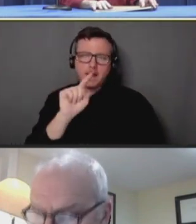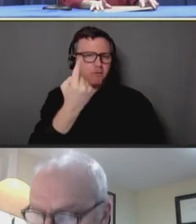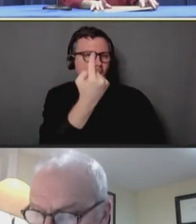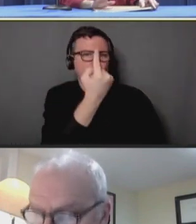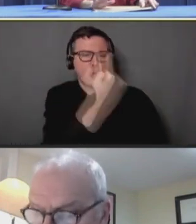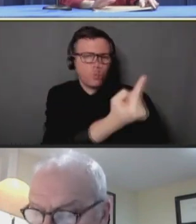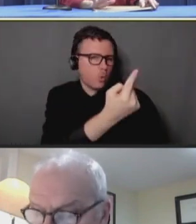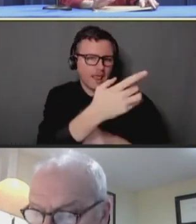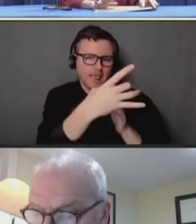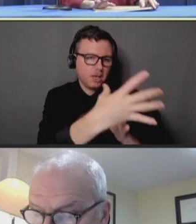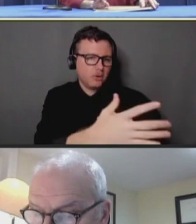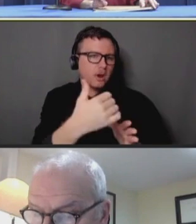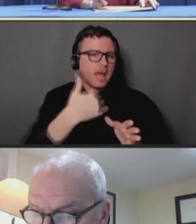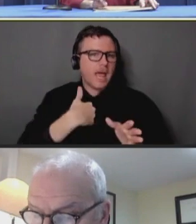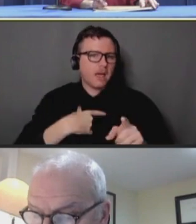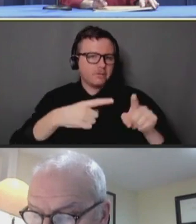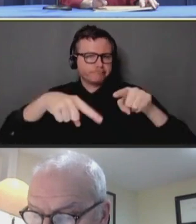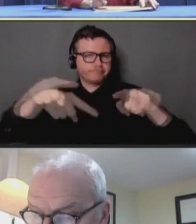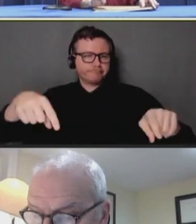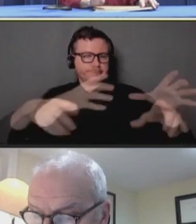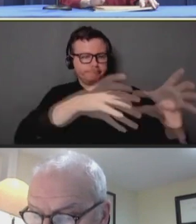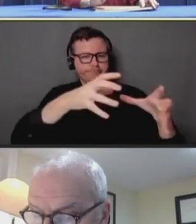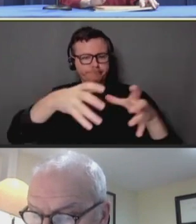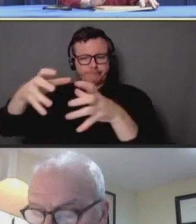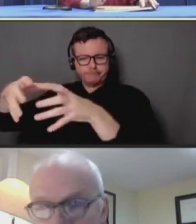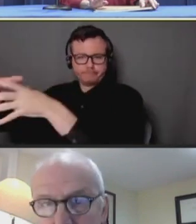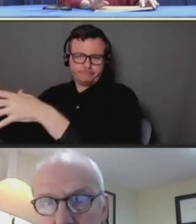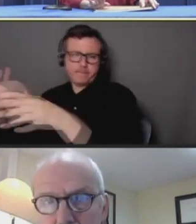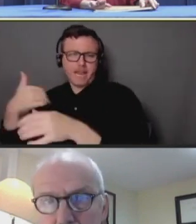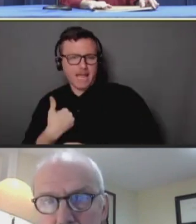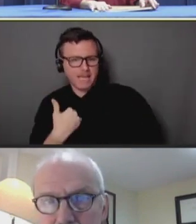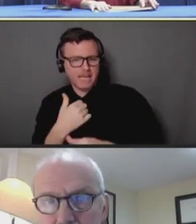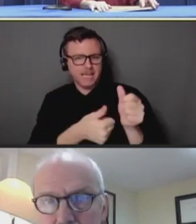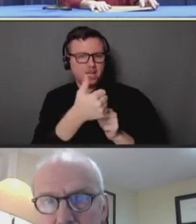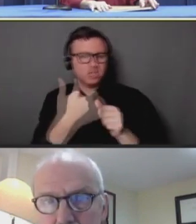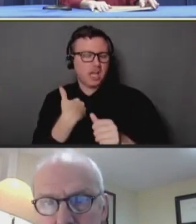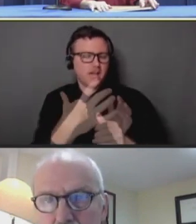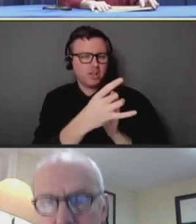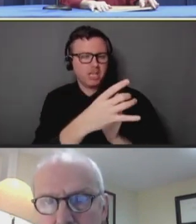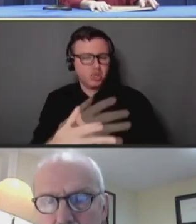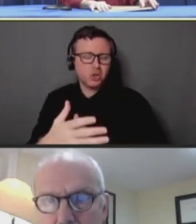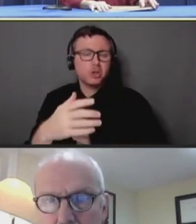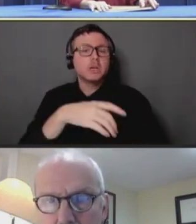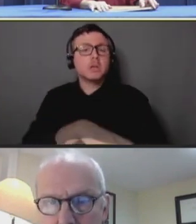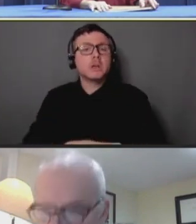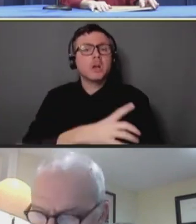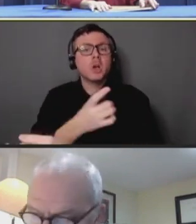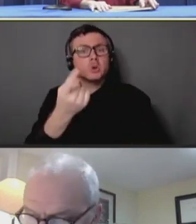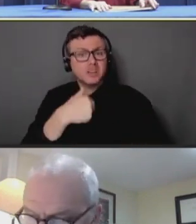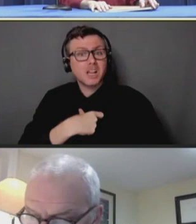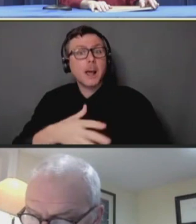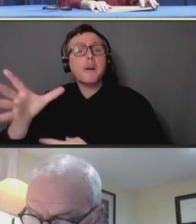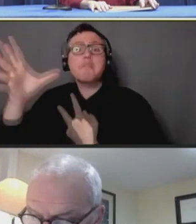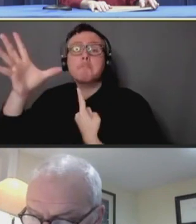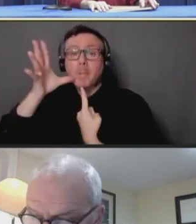The other, I'll say quickly, is that it's the moms, it's the mothers that make the decision on vaccines for their children.